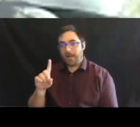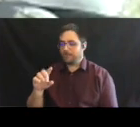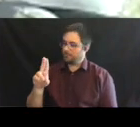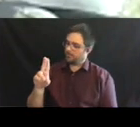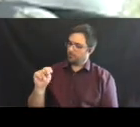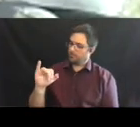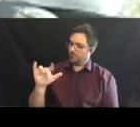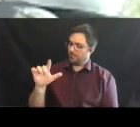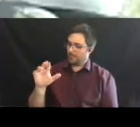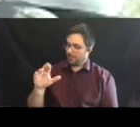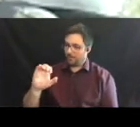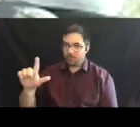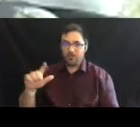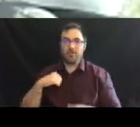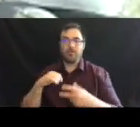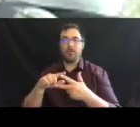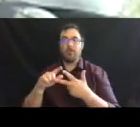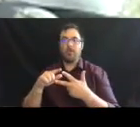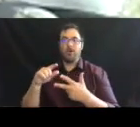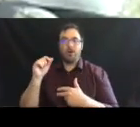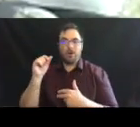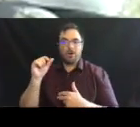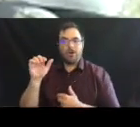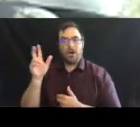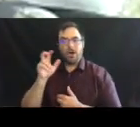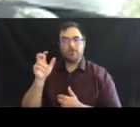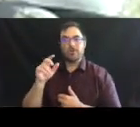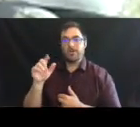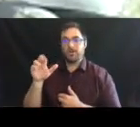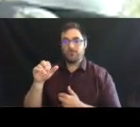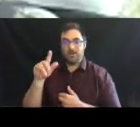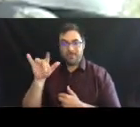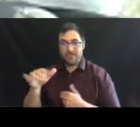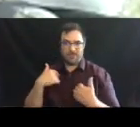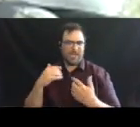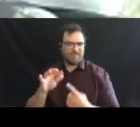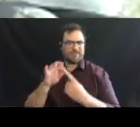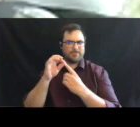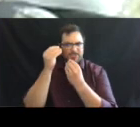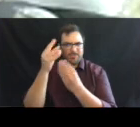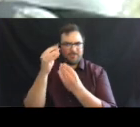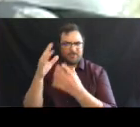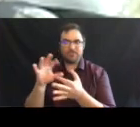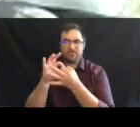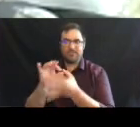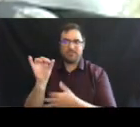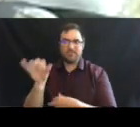auditory neuropathy synchrony, we have special information that is also sent to the part c